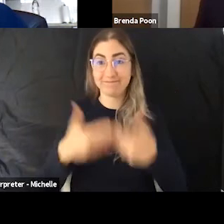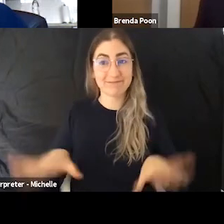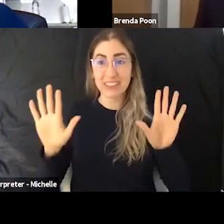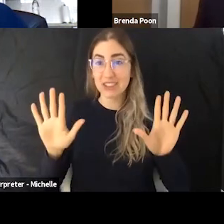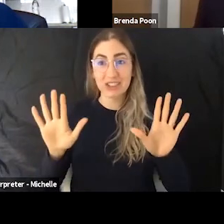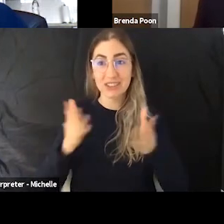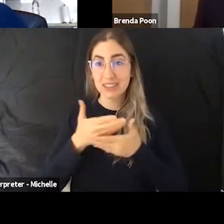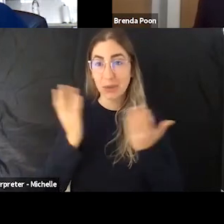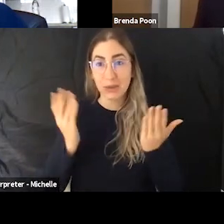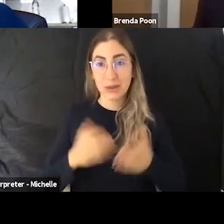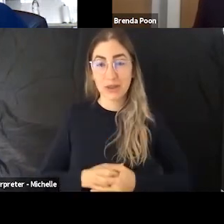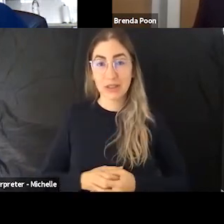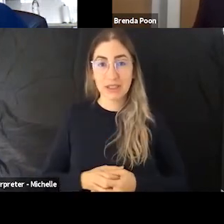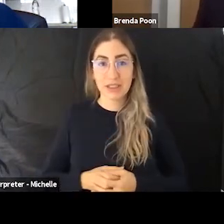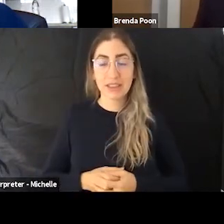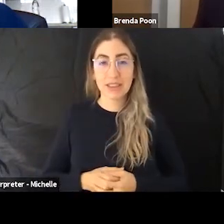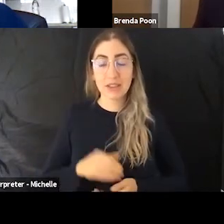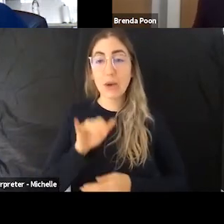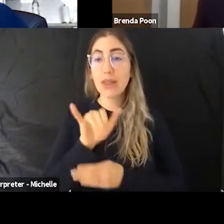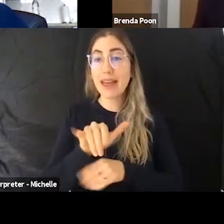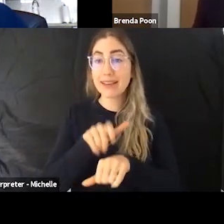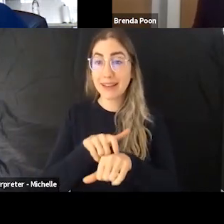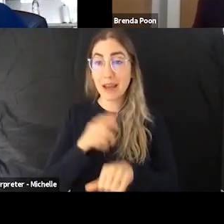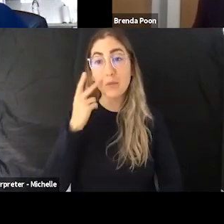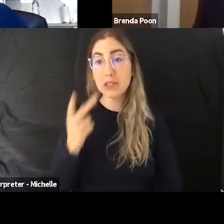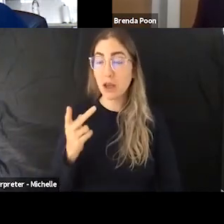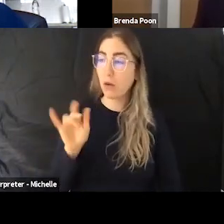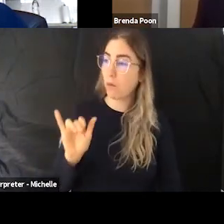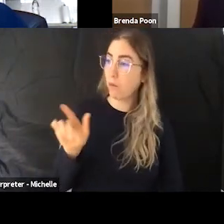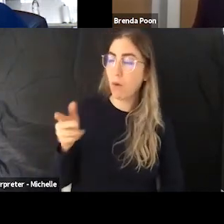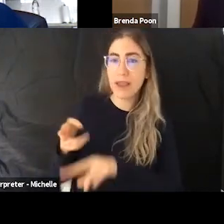WELL , AS A RESULT OF THE PANDEMIC, ABOUT A THIRD OF OUR RESPONDENTS OVERALL REPORTED SOME CHALLENGES OR REDUCED